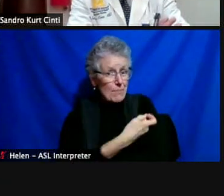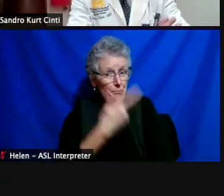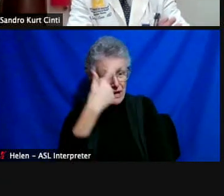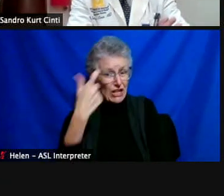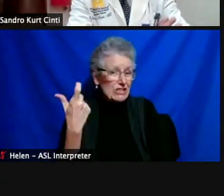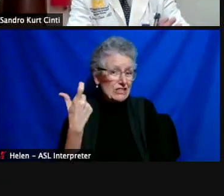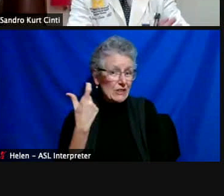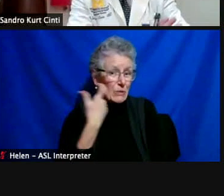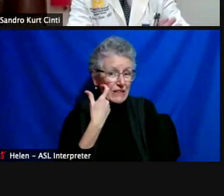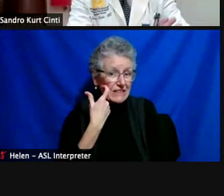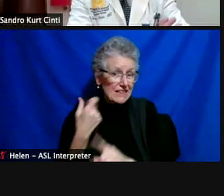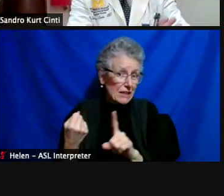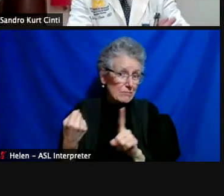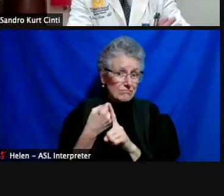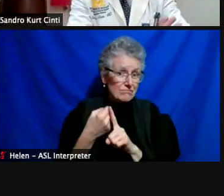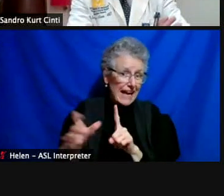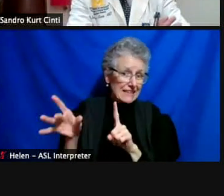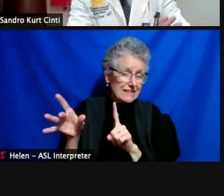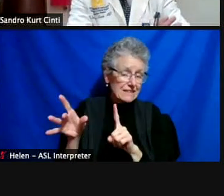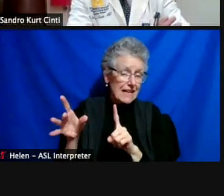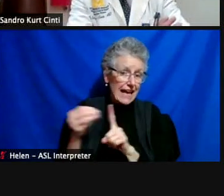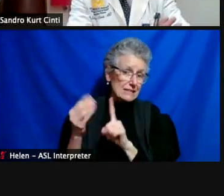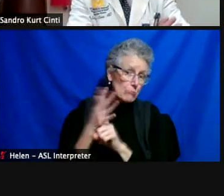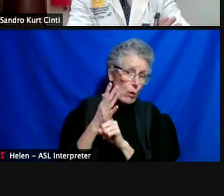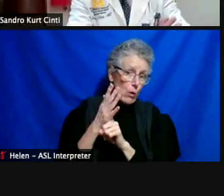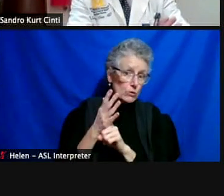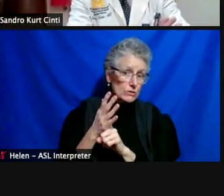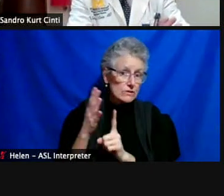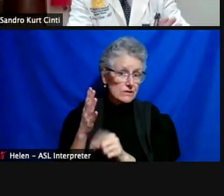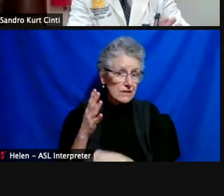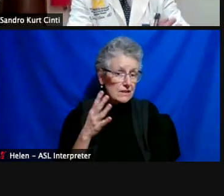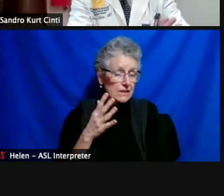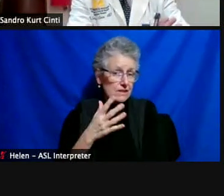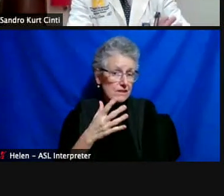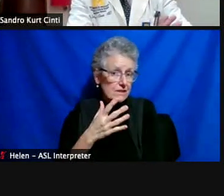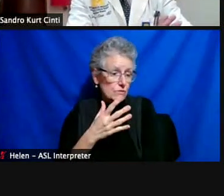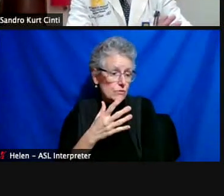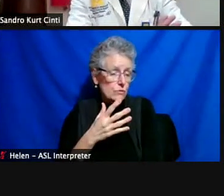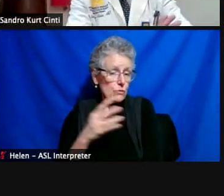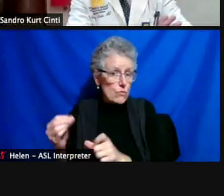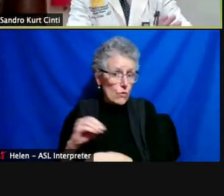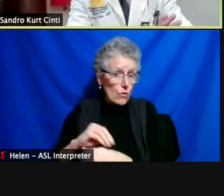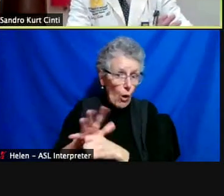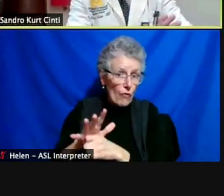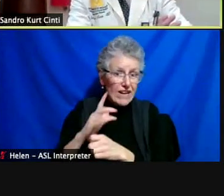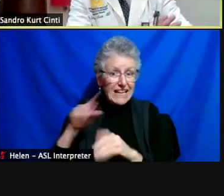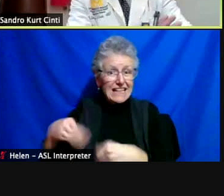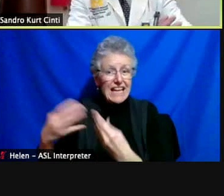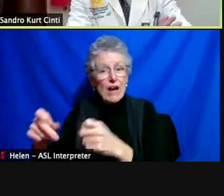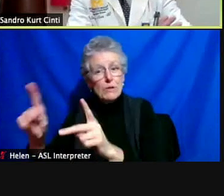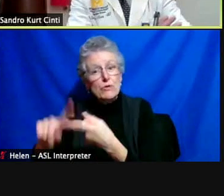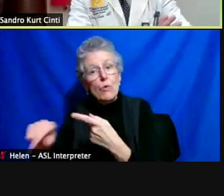or giving the opportunity others to get vaccinated first? It's a great question.